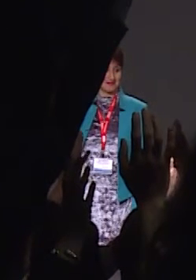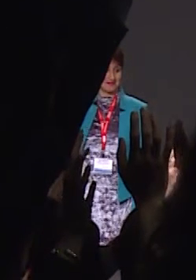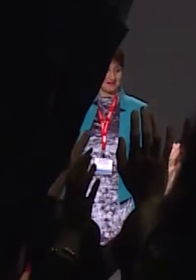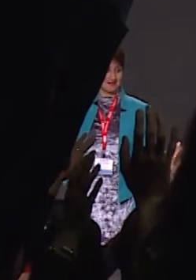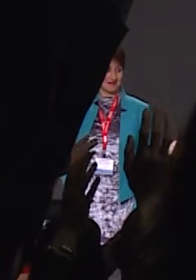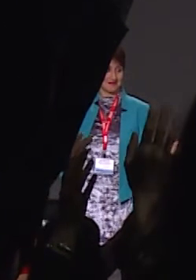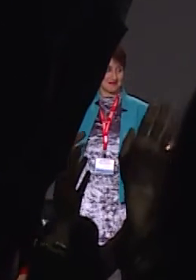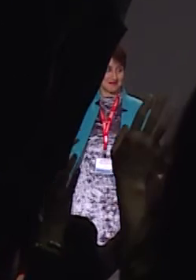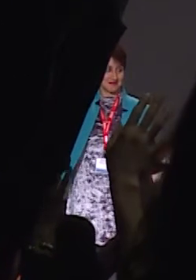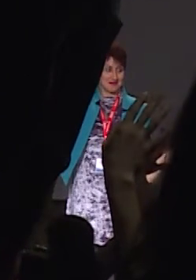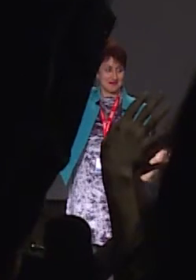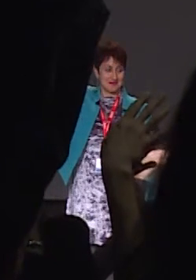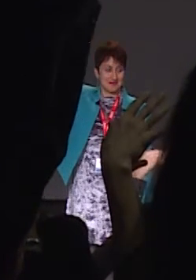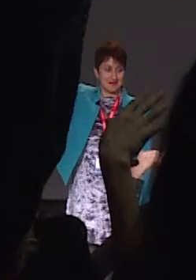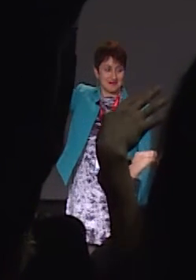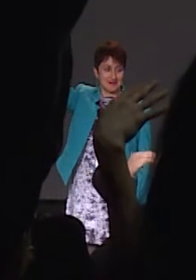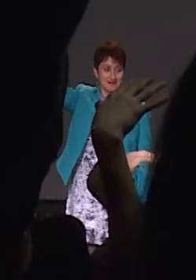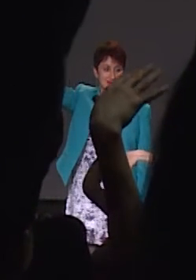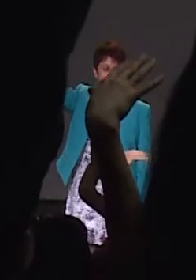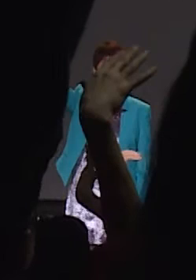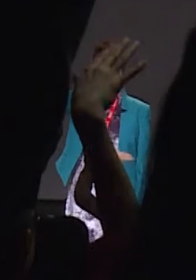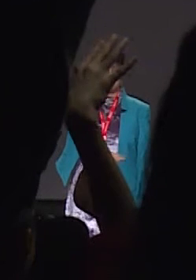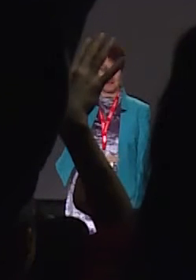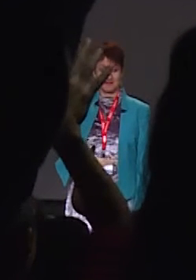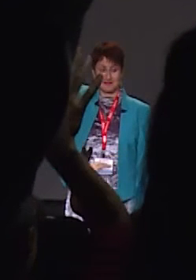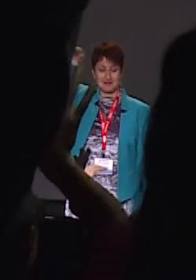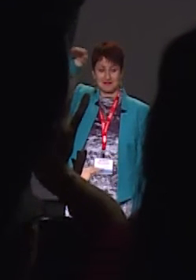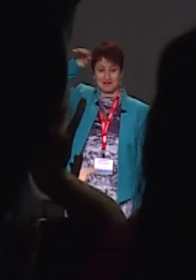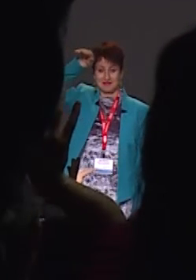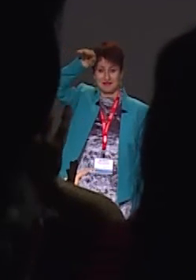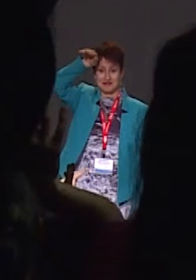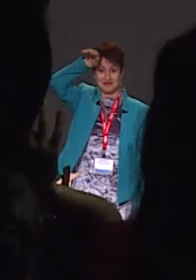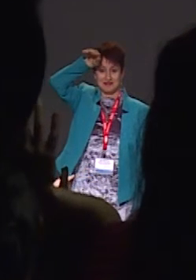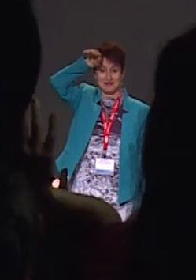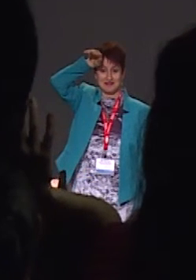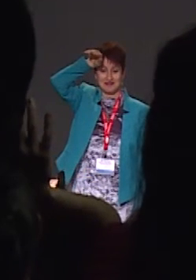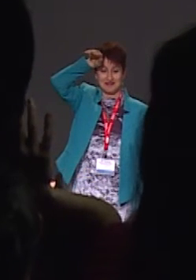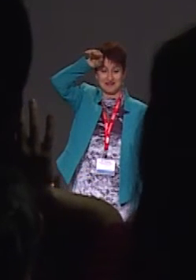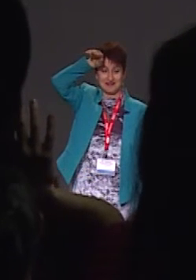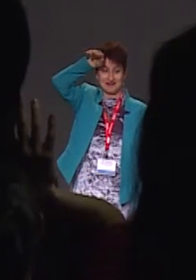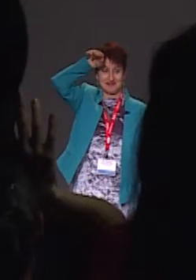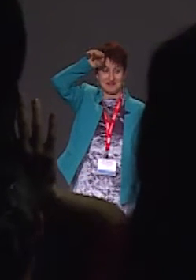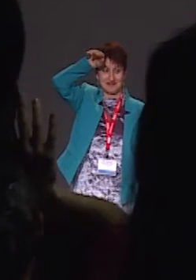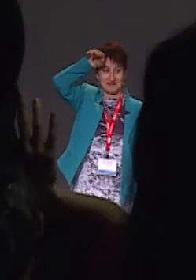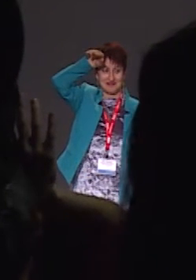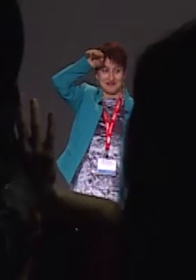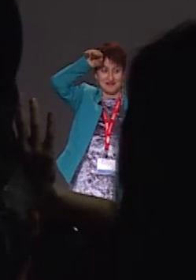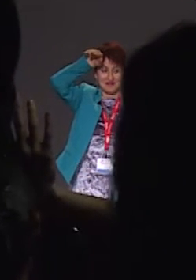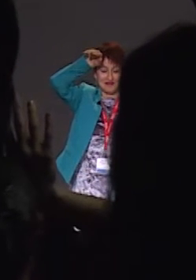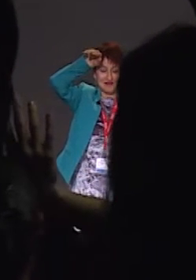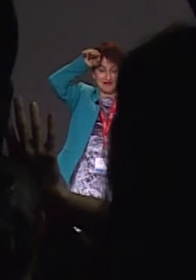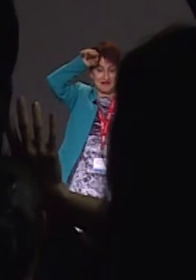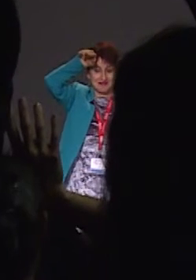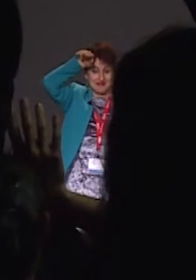that hand very slowly to the side of your head, right to your temple.